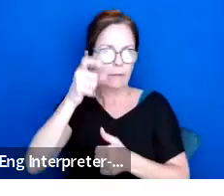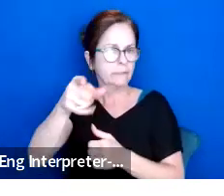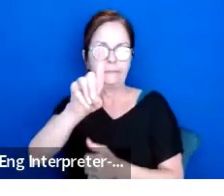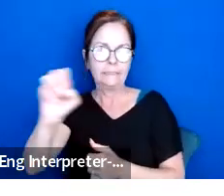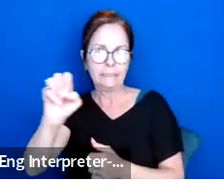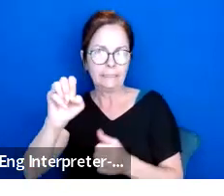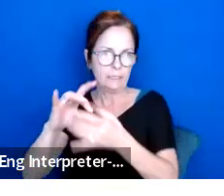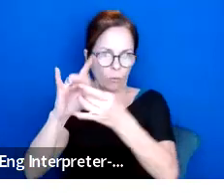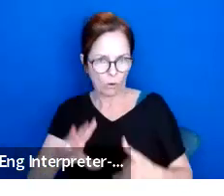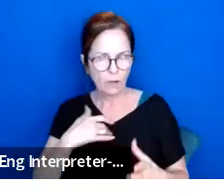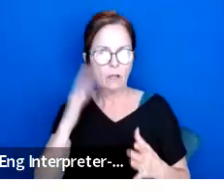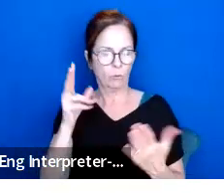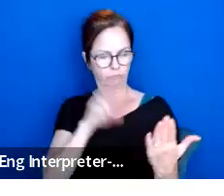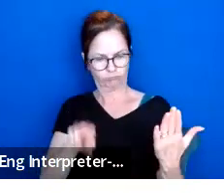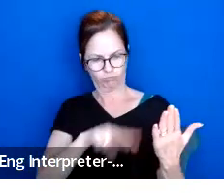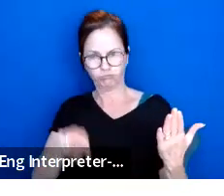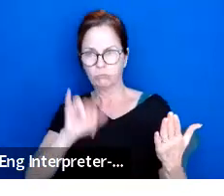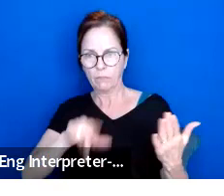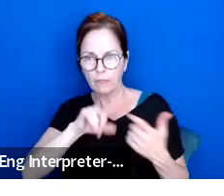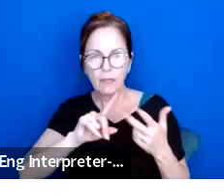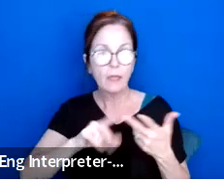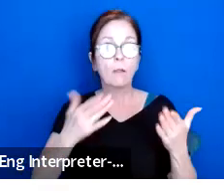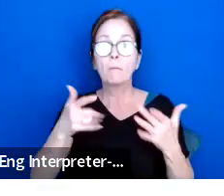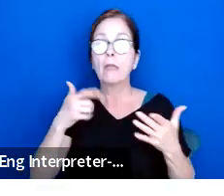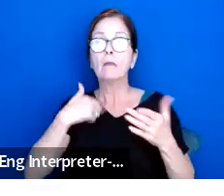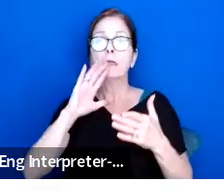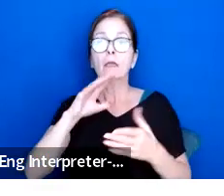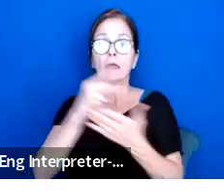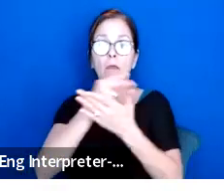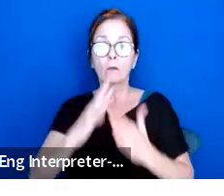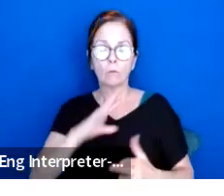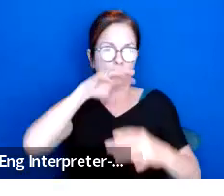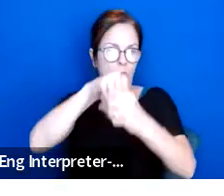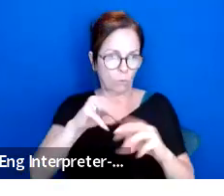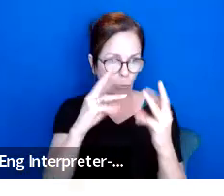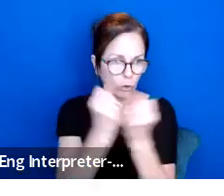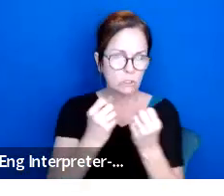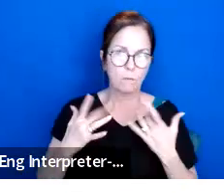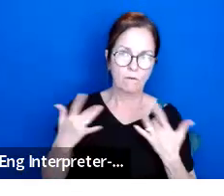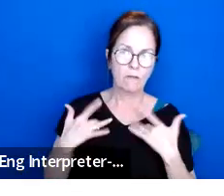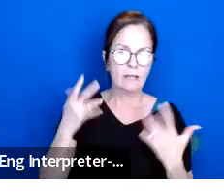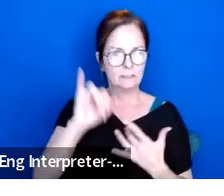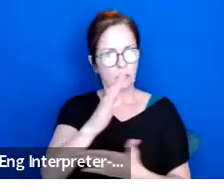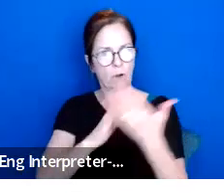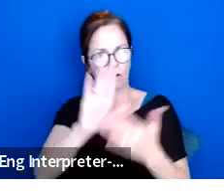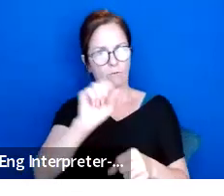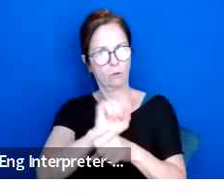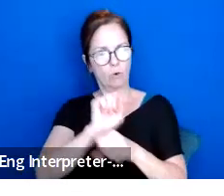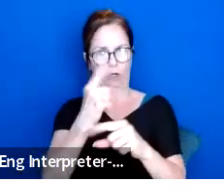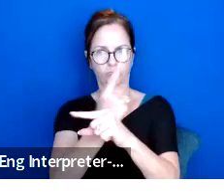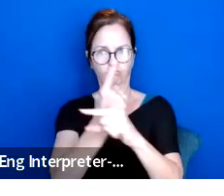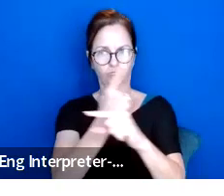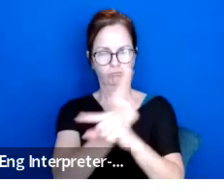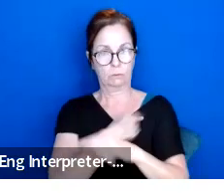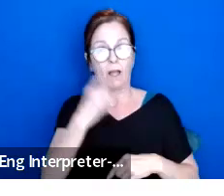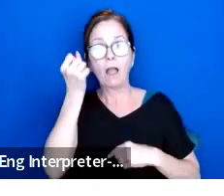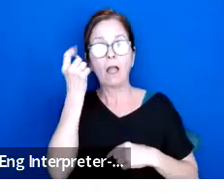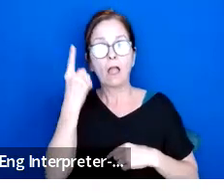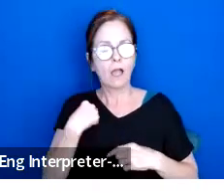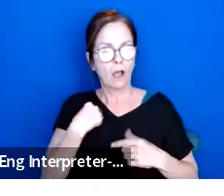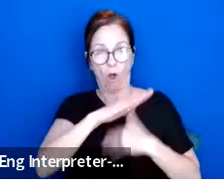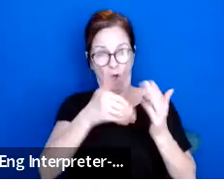They may sit in on workshops or events that are part of your regular work. So but again all of these things should be mutually agreed upon.